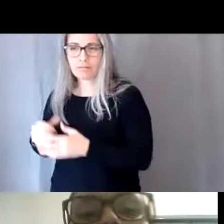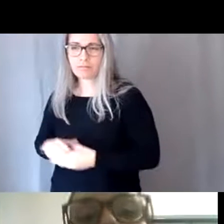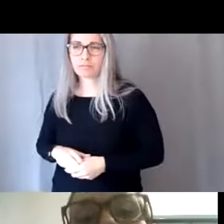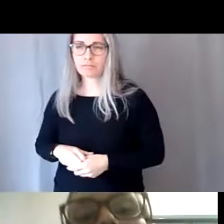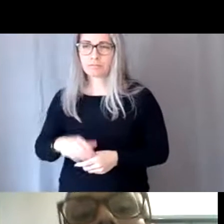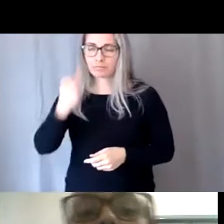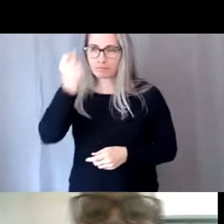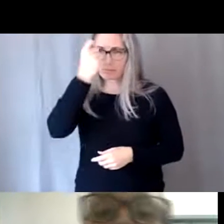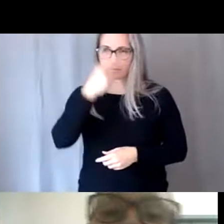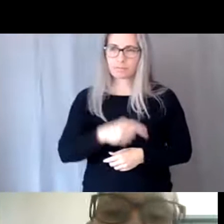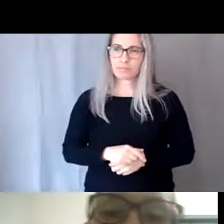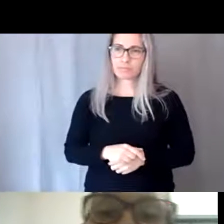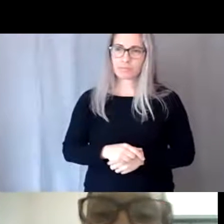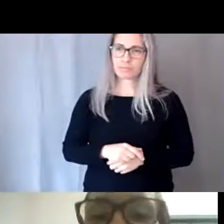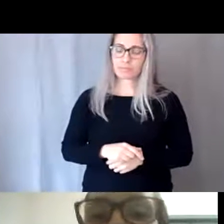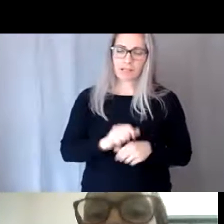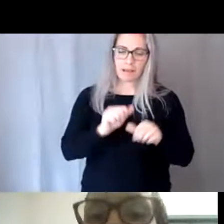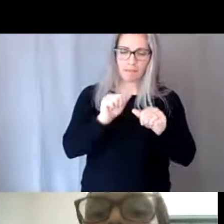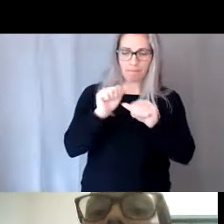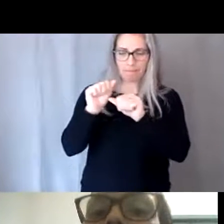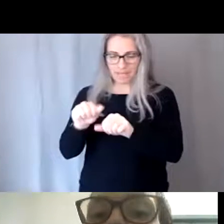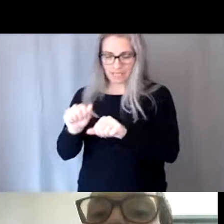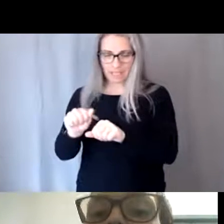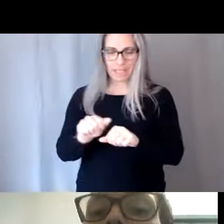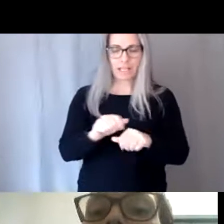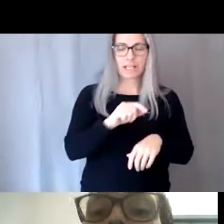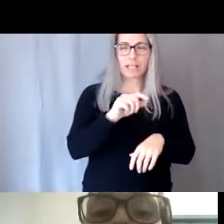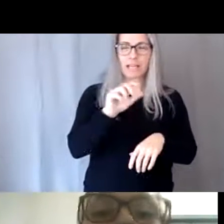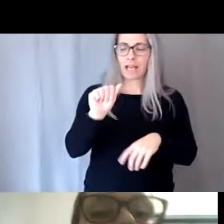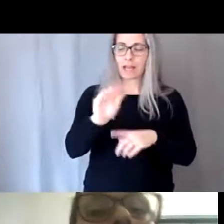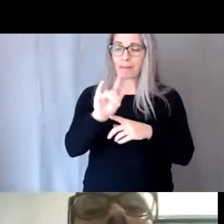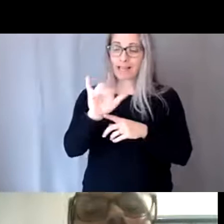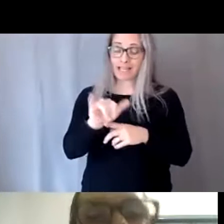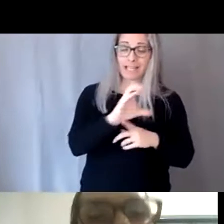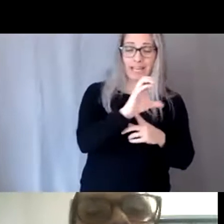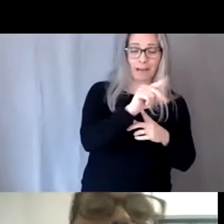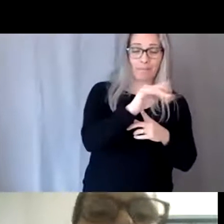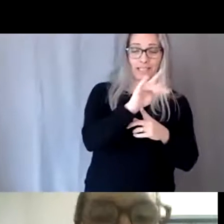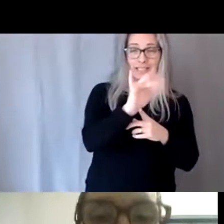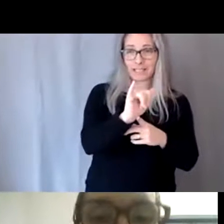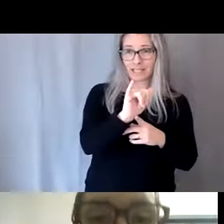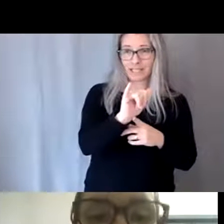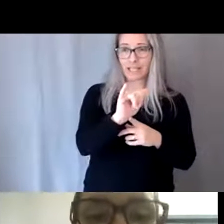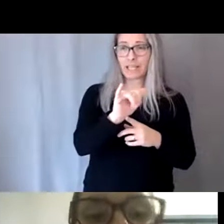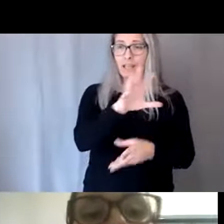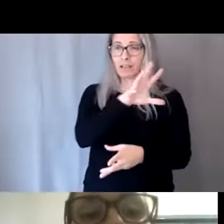ability capacity by the only term capacidade